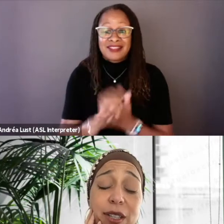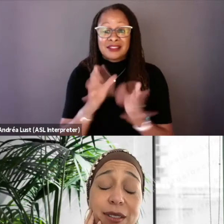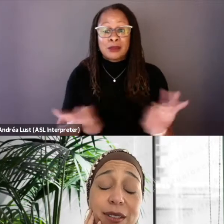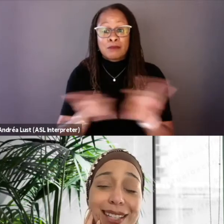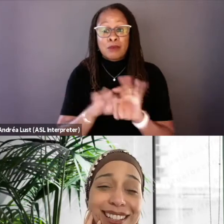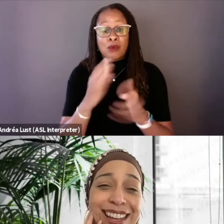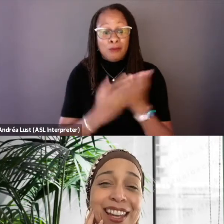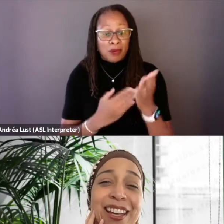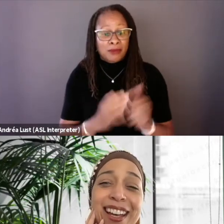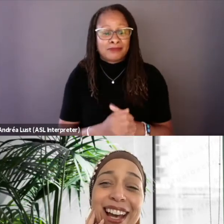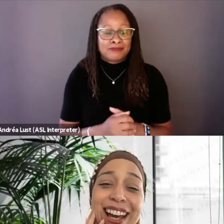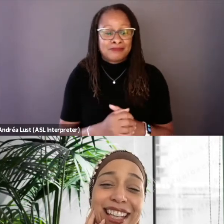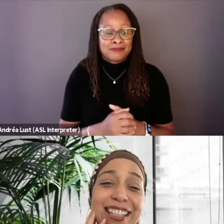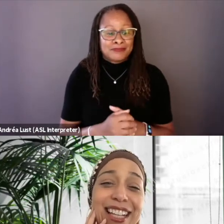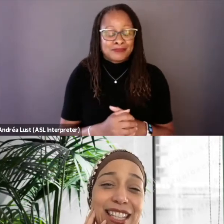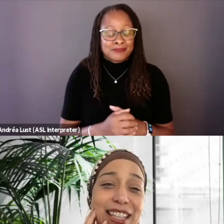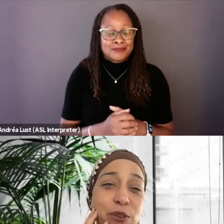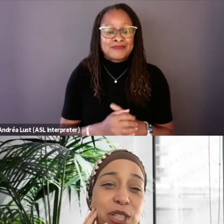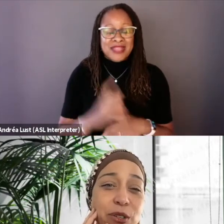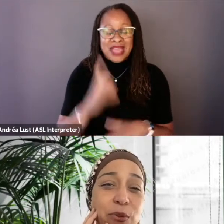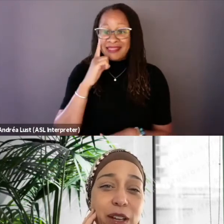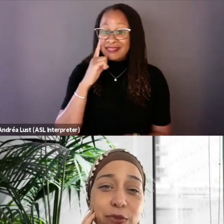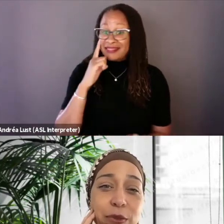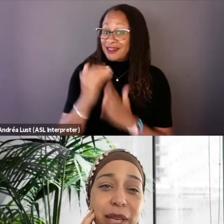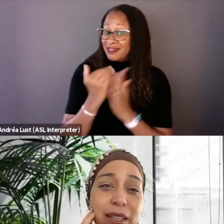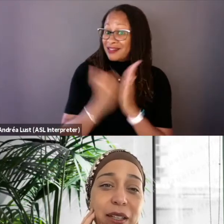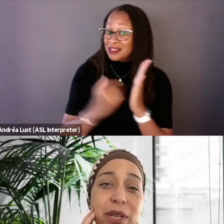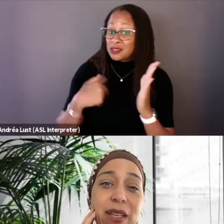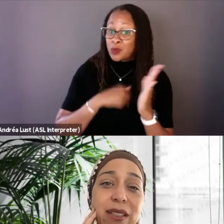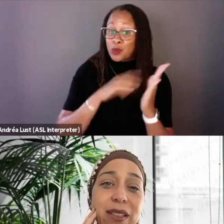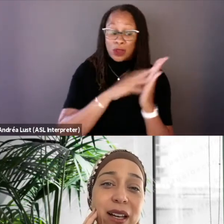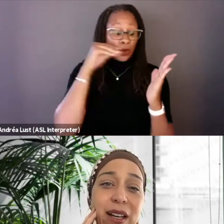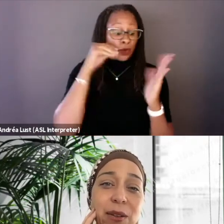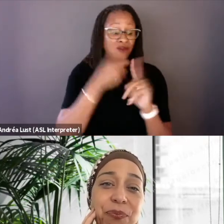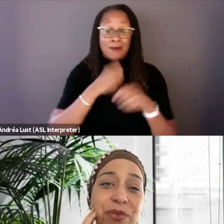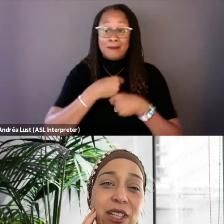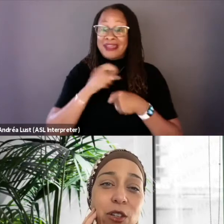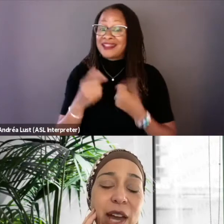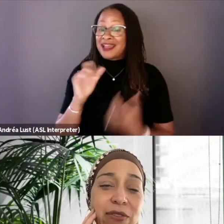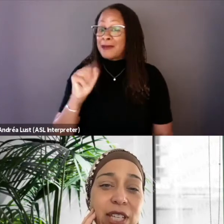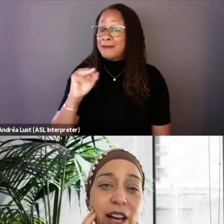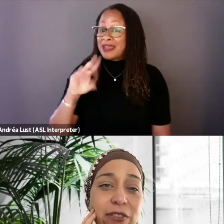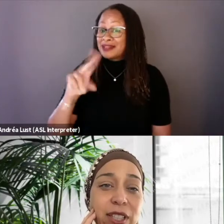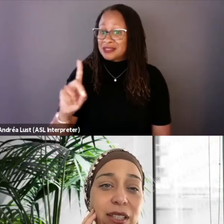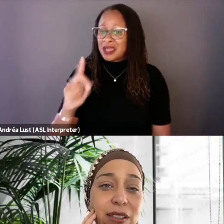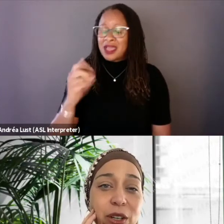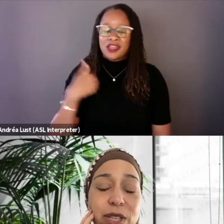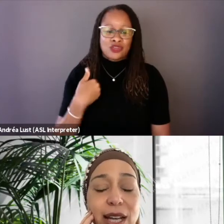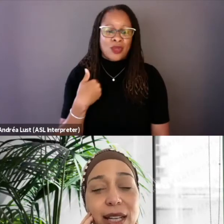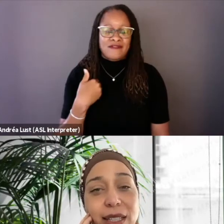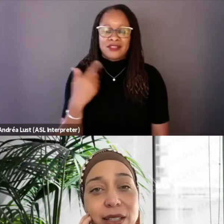It's certainly, I think a lesson that we took away from making Amend. You know, you have these lofty goals and ideals